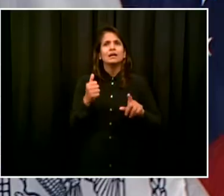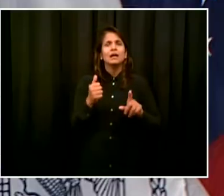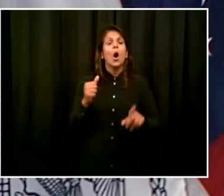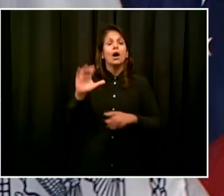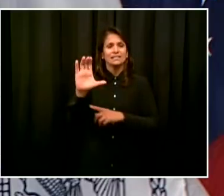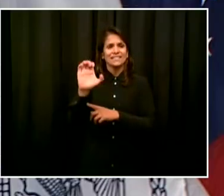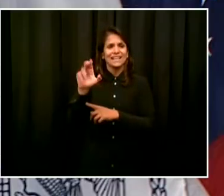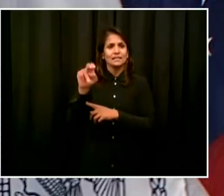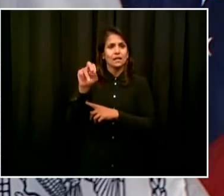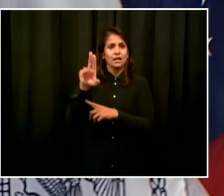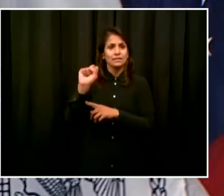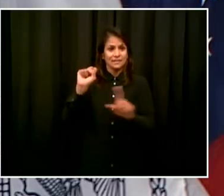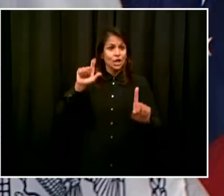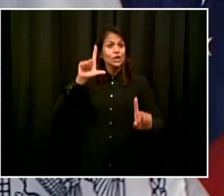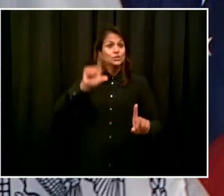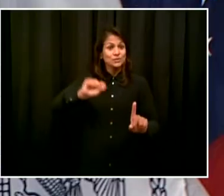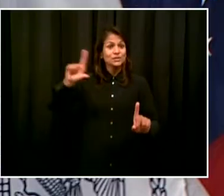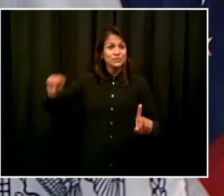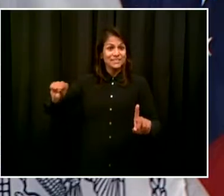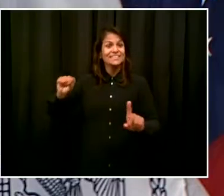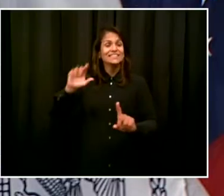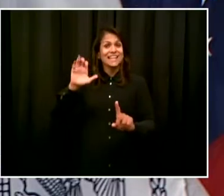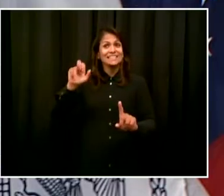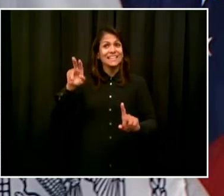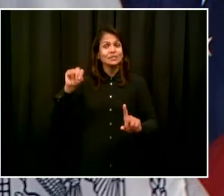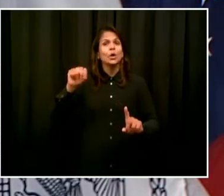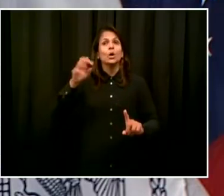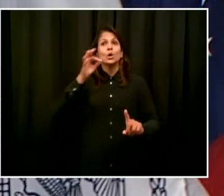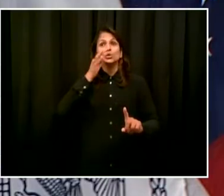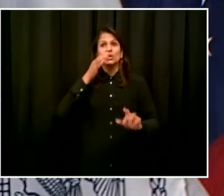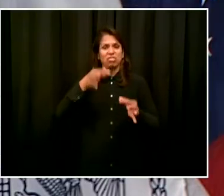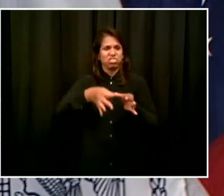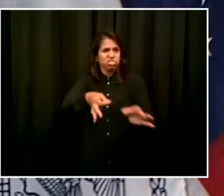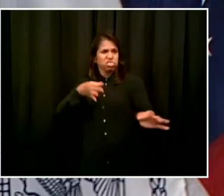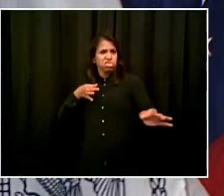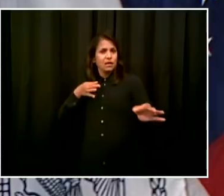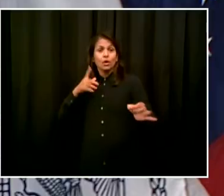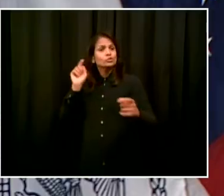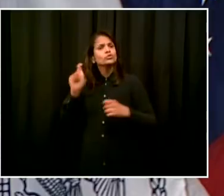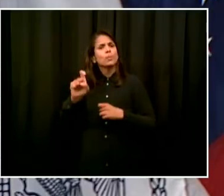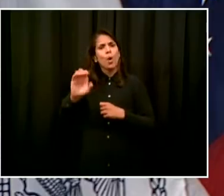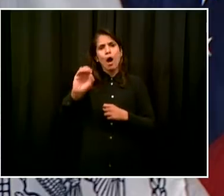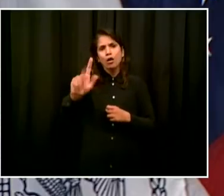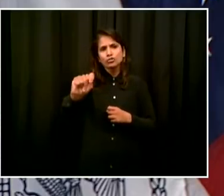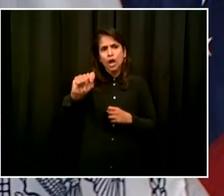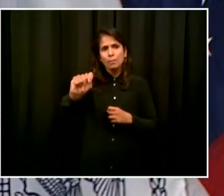SEPTEMBER 30th. THEY SAY IT'S UNEXPECTED. I DON'T THINK AYBNODY REALLY DIDN'T EXPECT